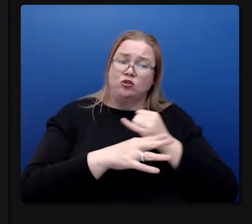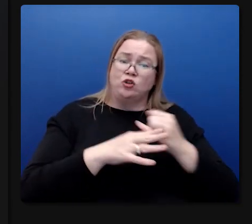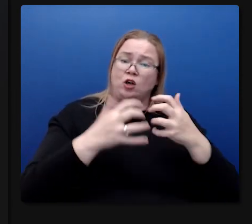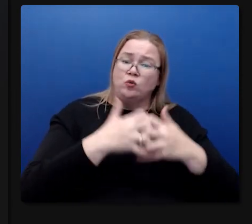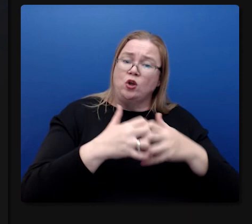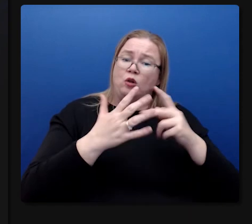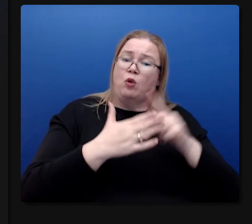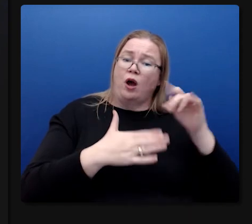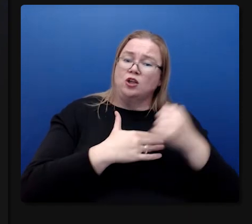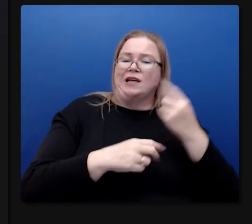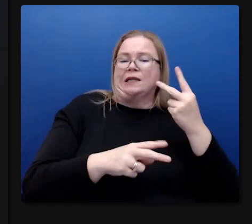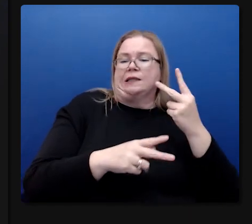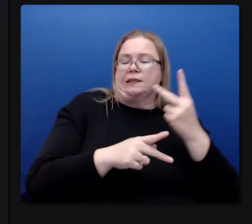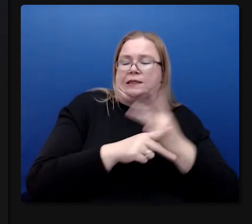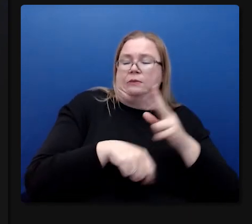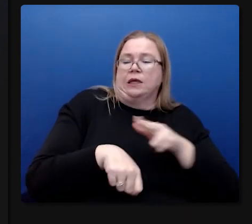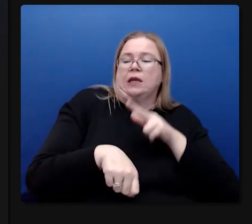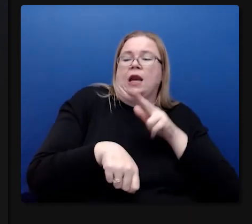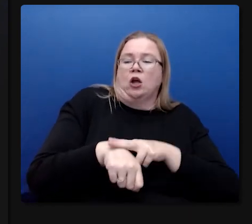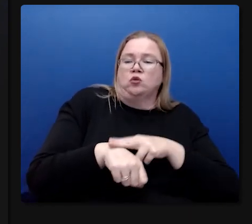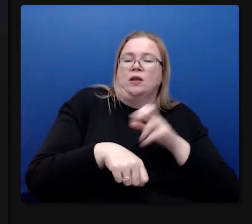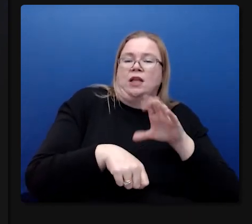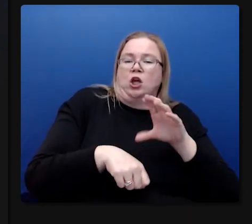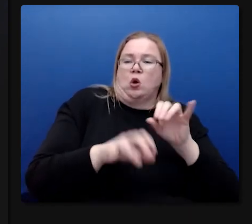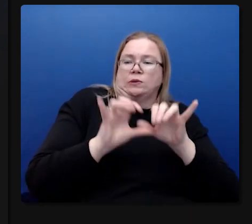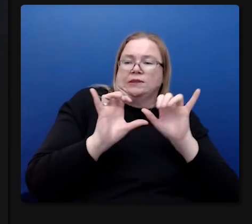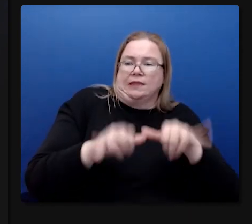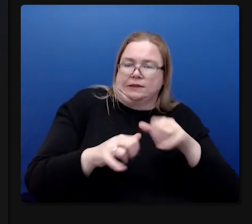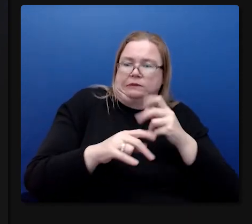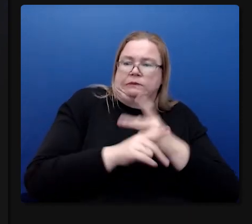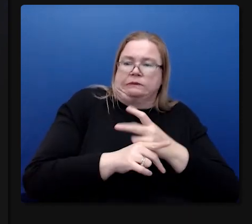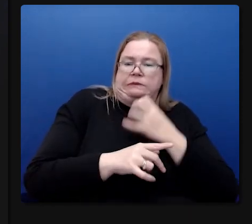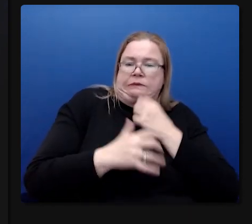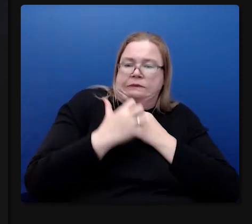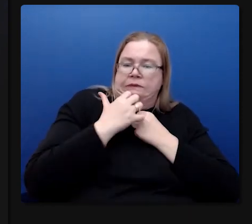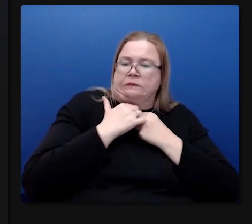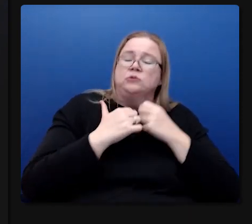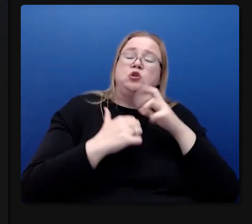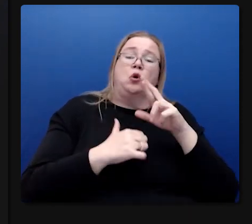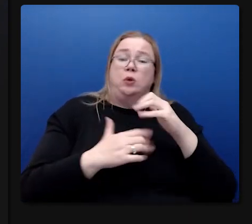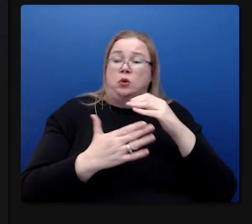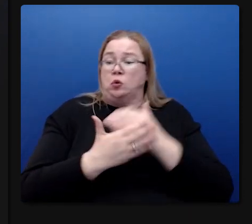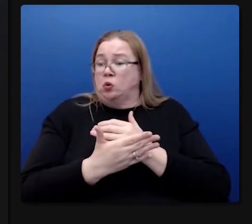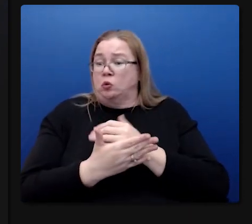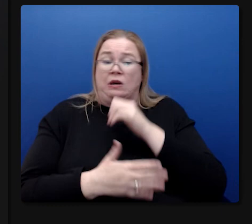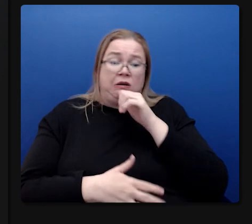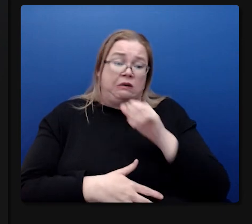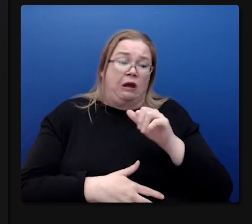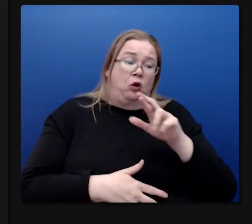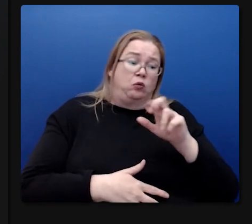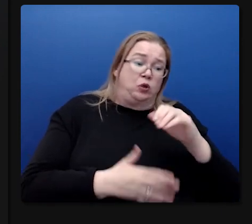whilst preserving the natural ecosystem. Players' decisions to use renewable or non-renewable resources